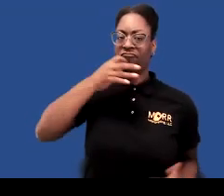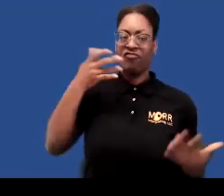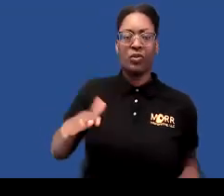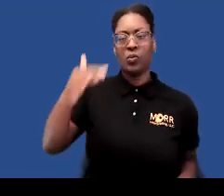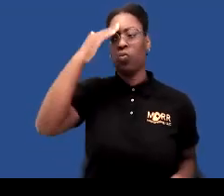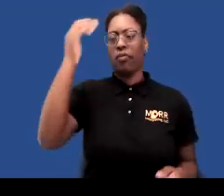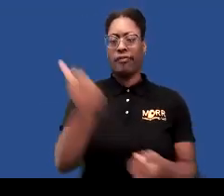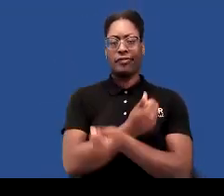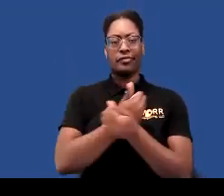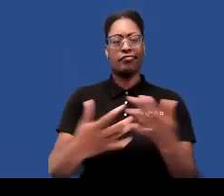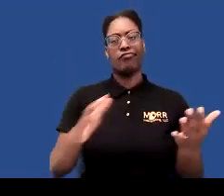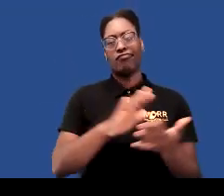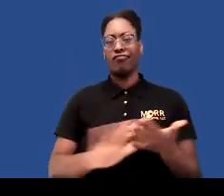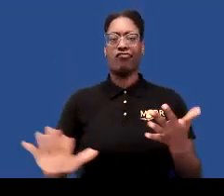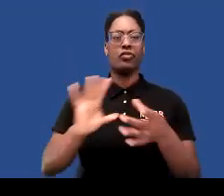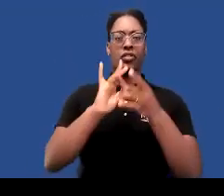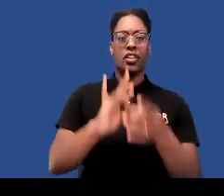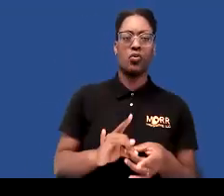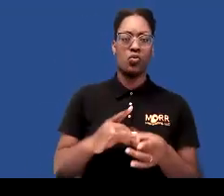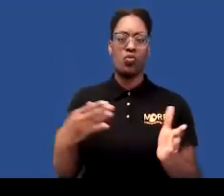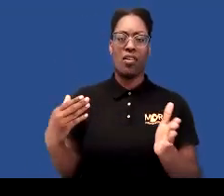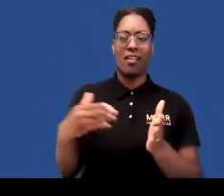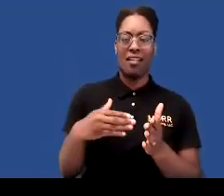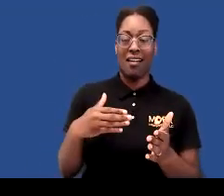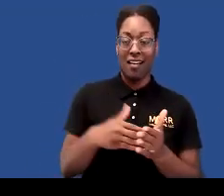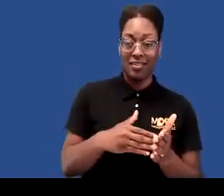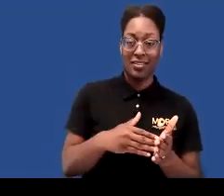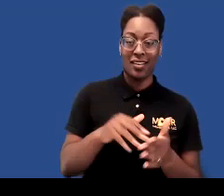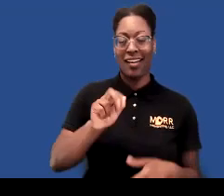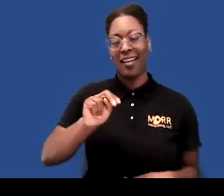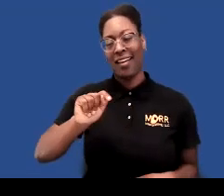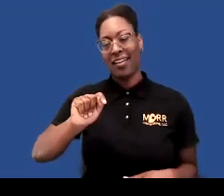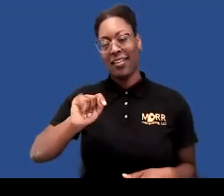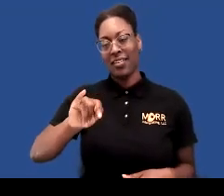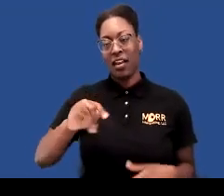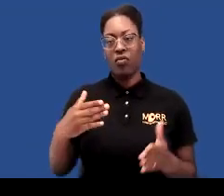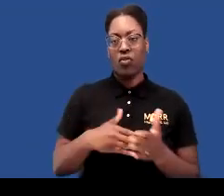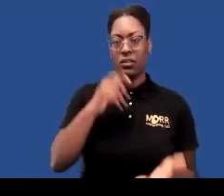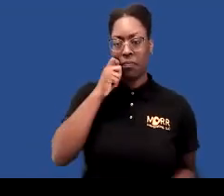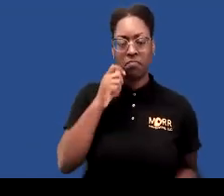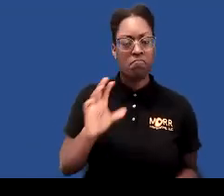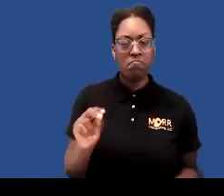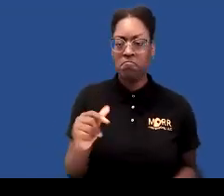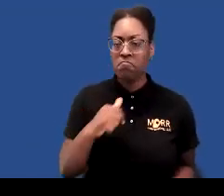or maybe even writing centers, but I am curious, and I am constantly focused on how to make writing centers stronger.